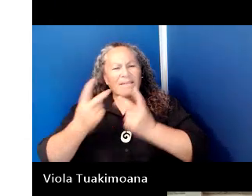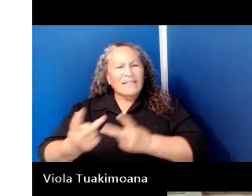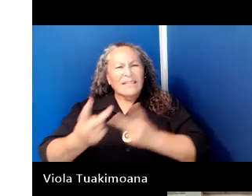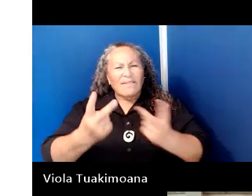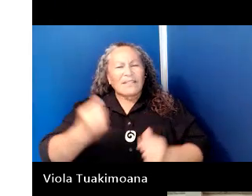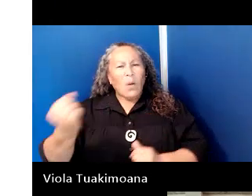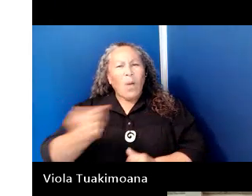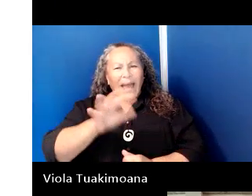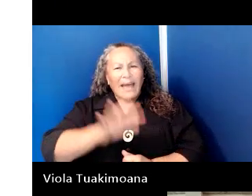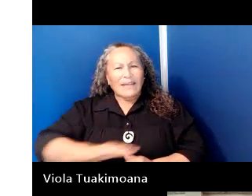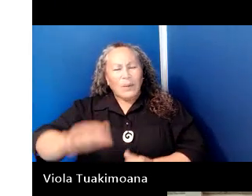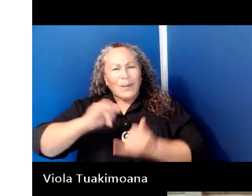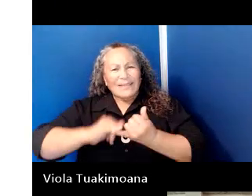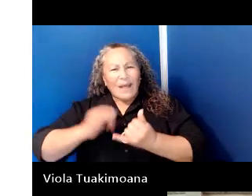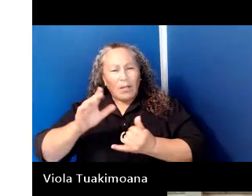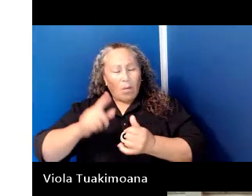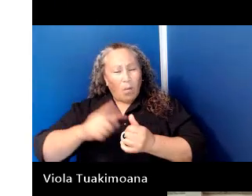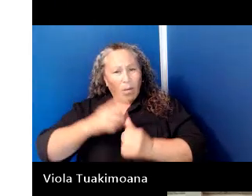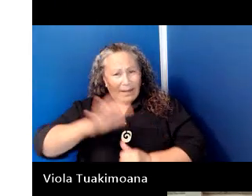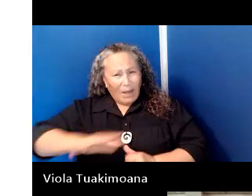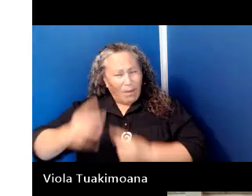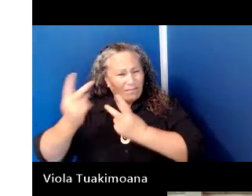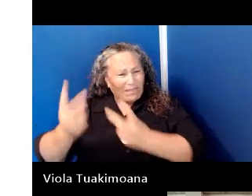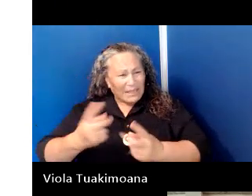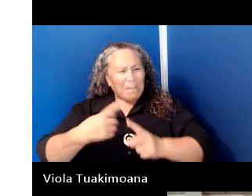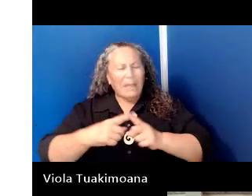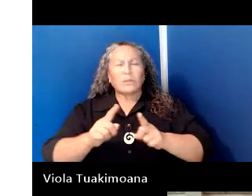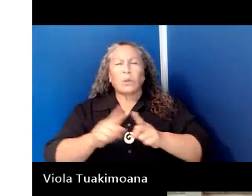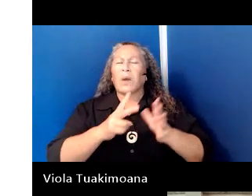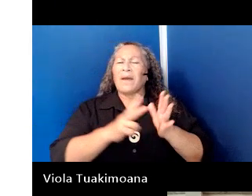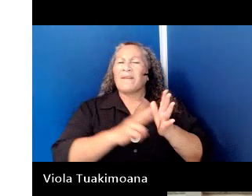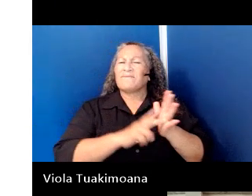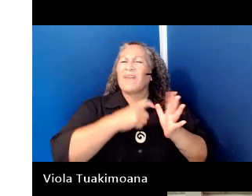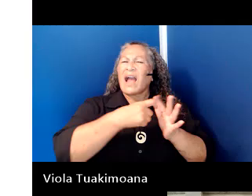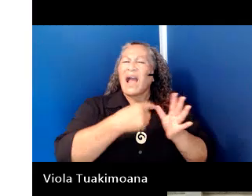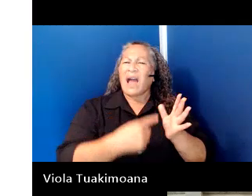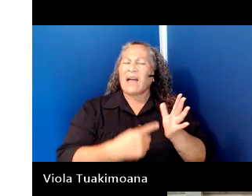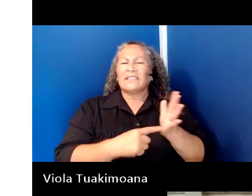and South Auckland, and Vaka Tautua which visits Auckland’s Pacific communities.